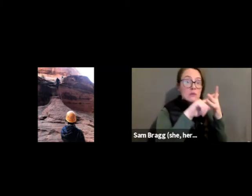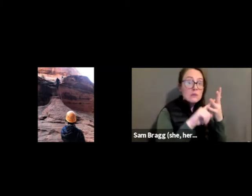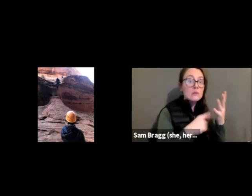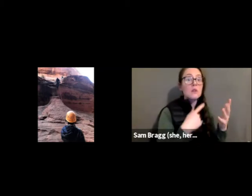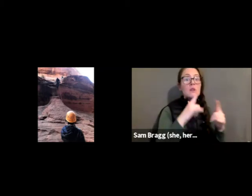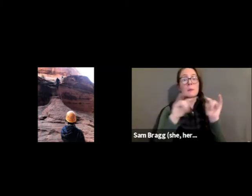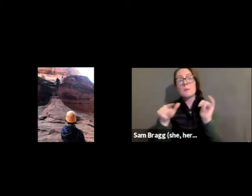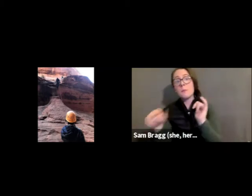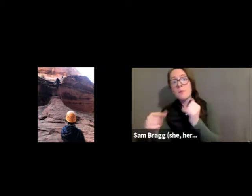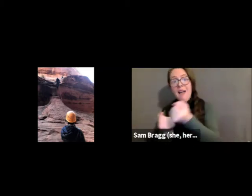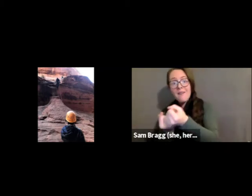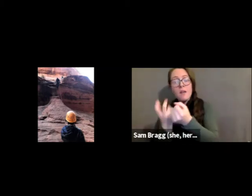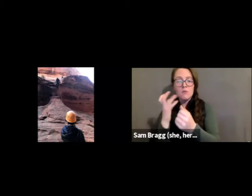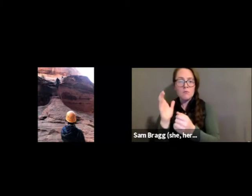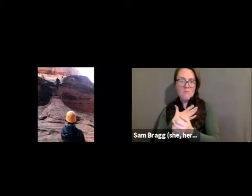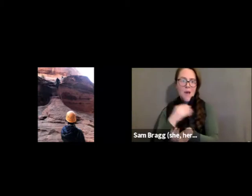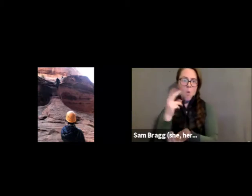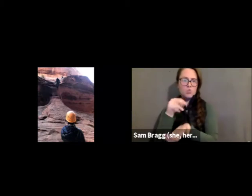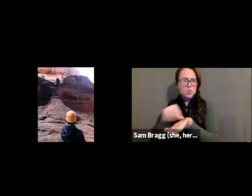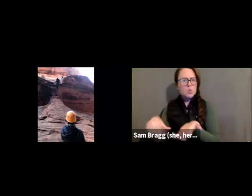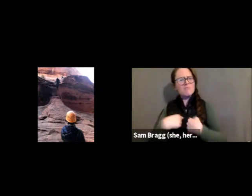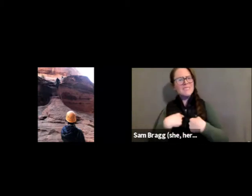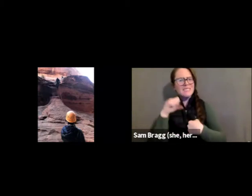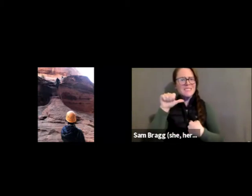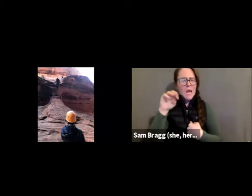experiencing it as a student. Where I was trying to advocate for the deaf community I was trying